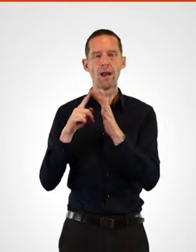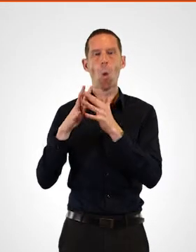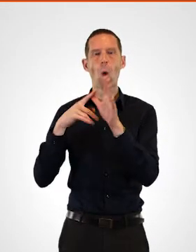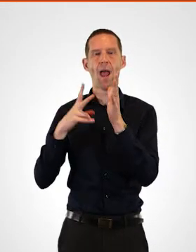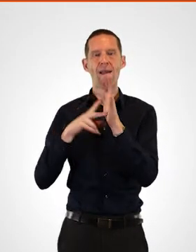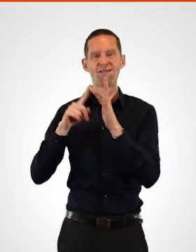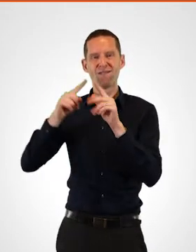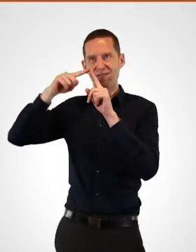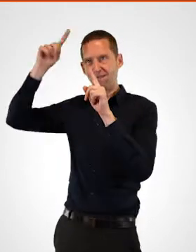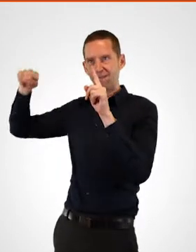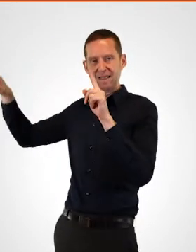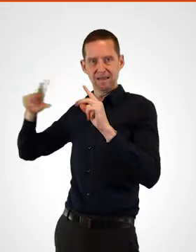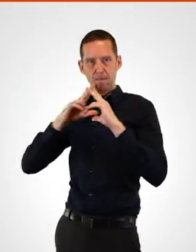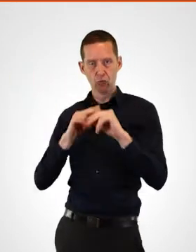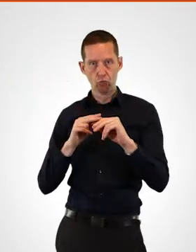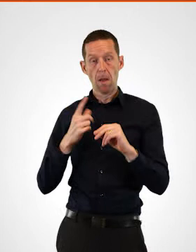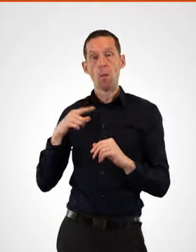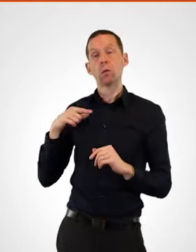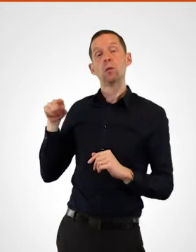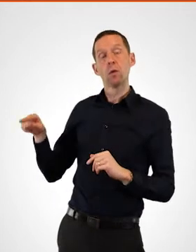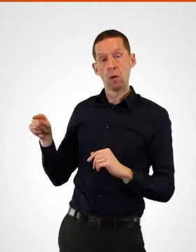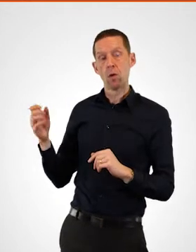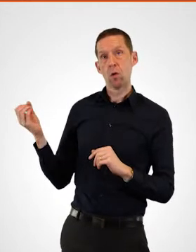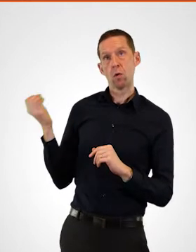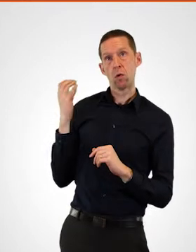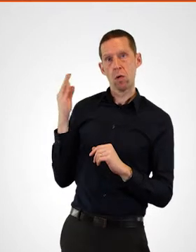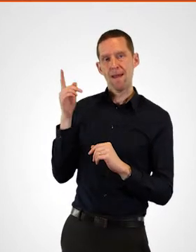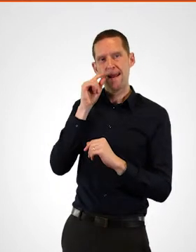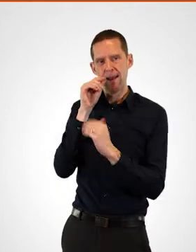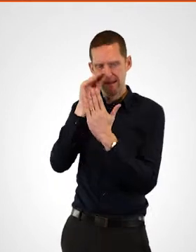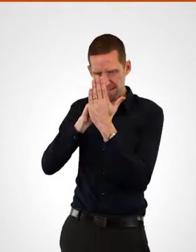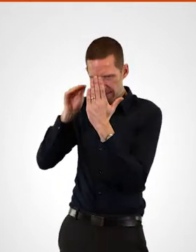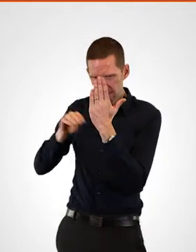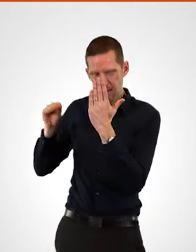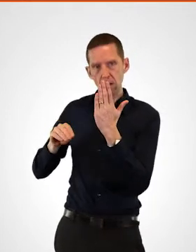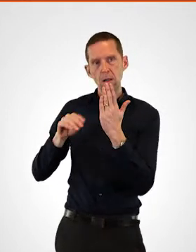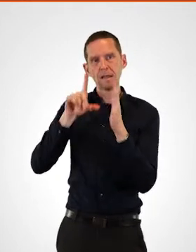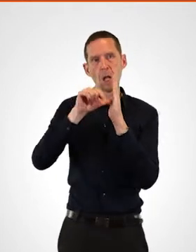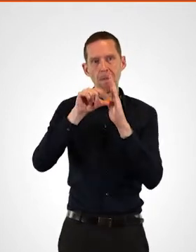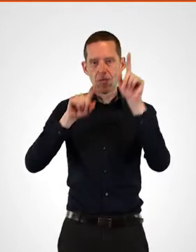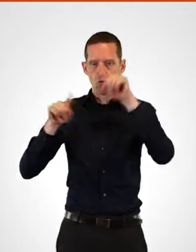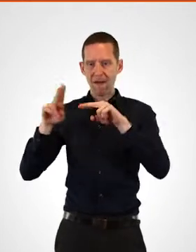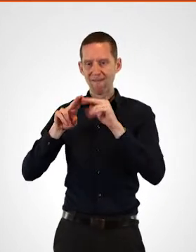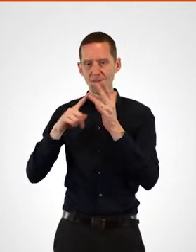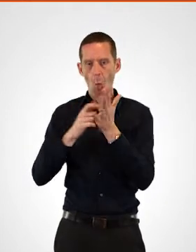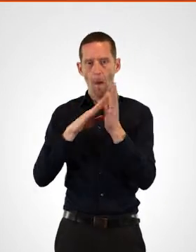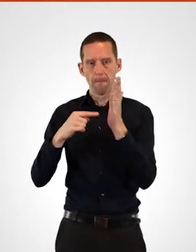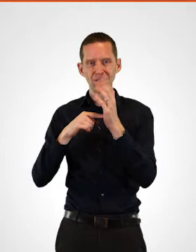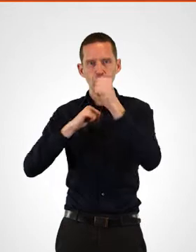because the thing about sine wave speech is it actually captures the properties of time-varying formant structure.